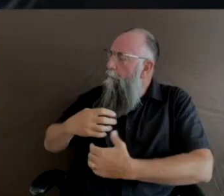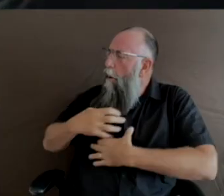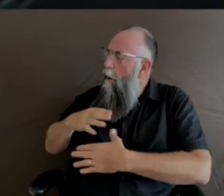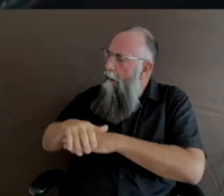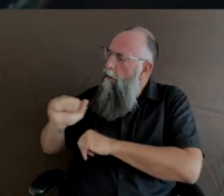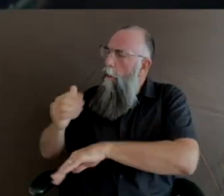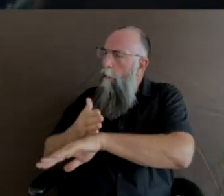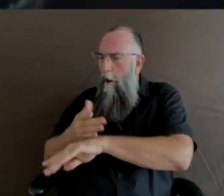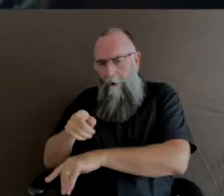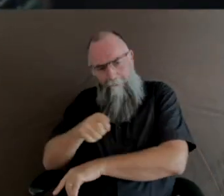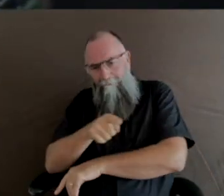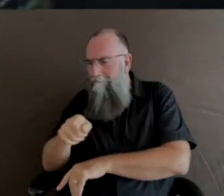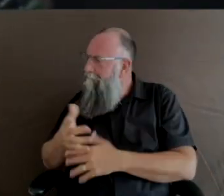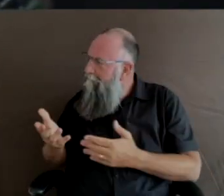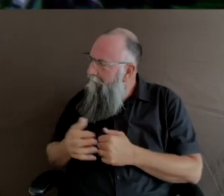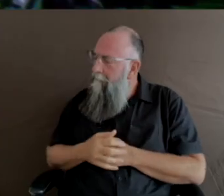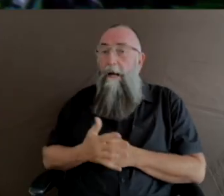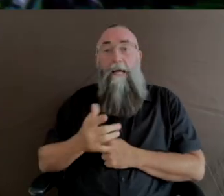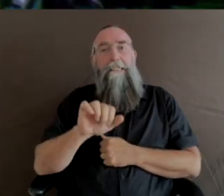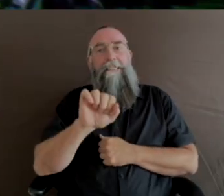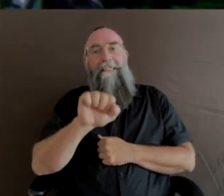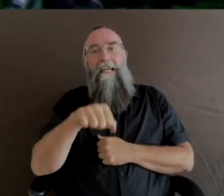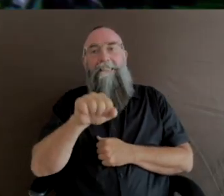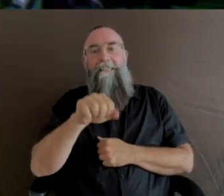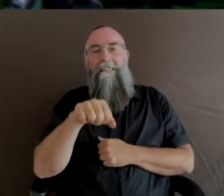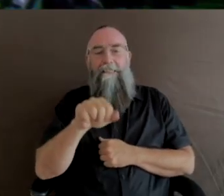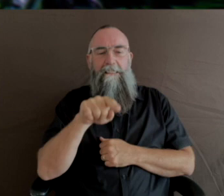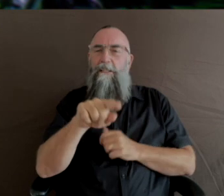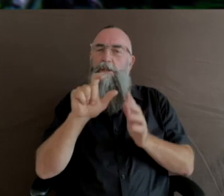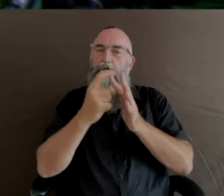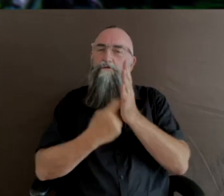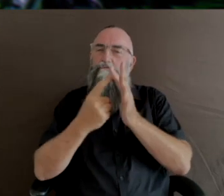Yeah, this is Somatic Drifts, it’s asking, you know,